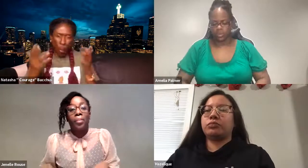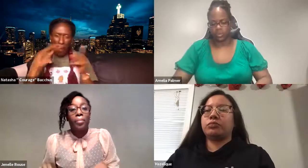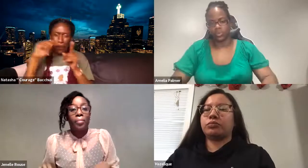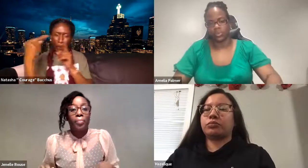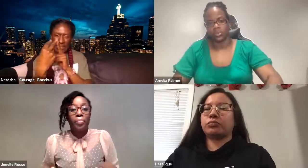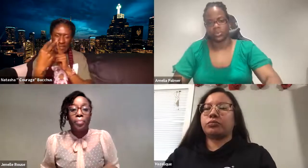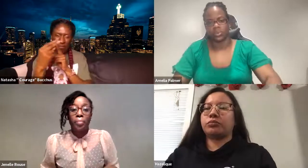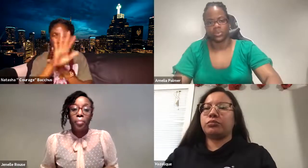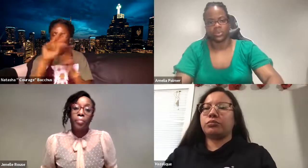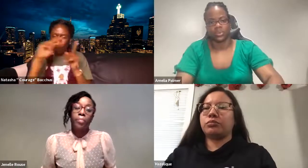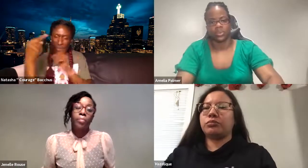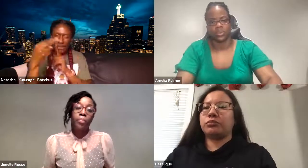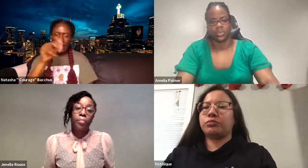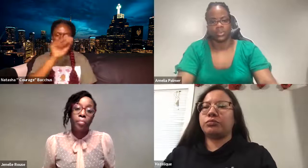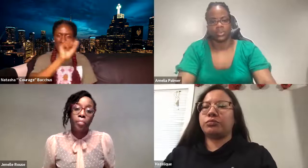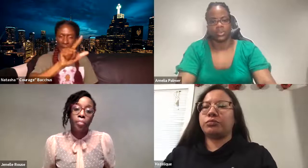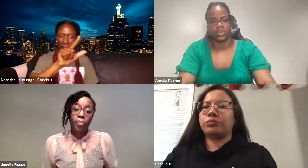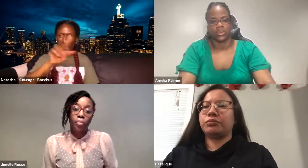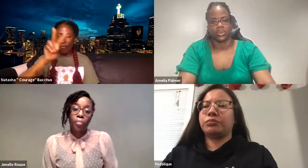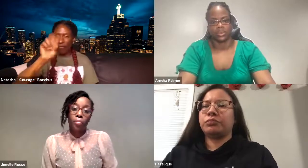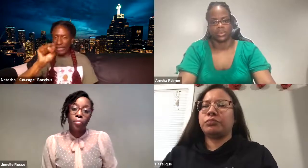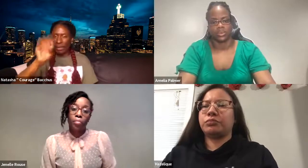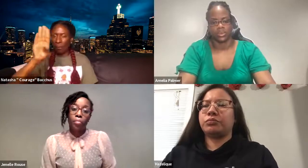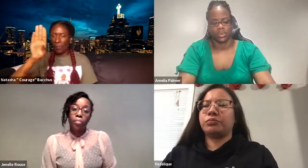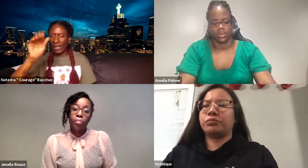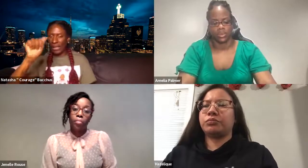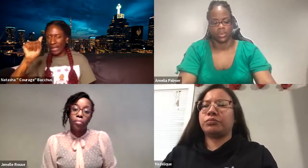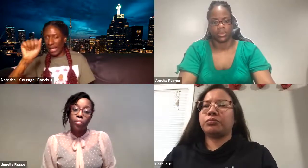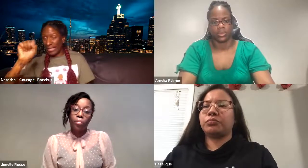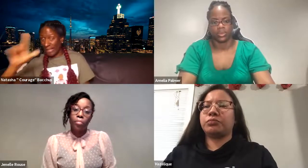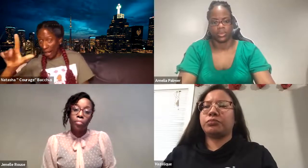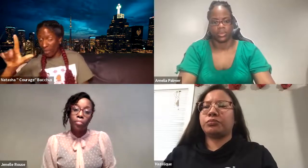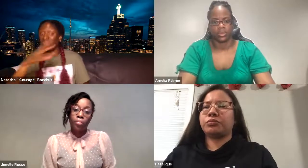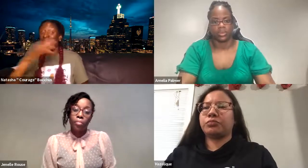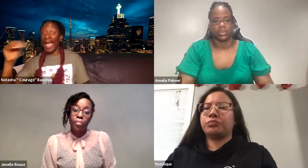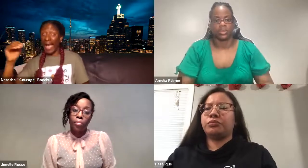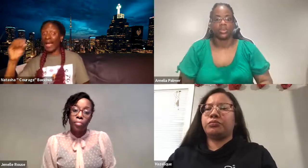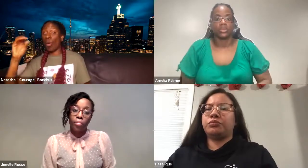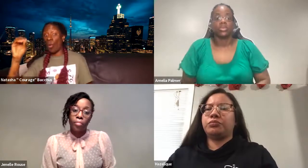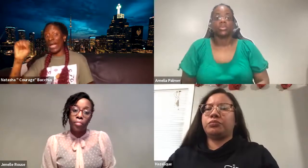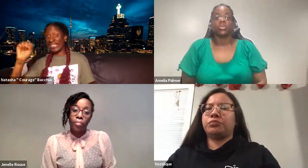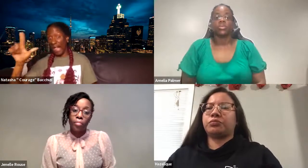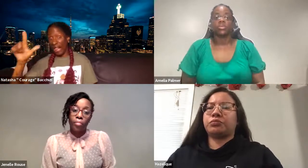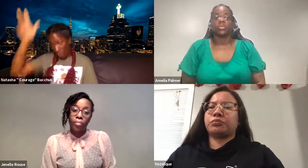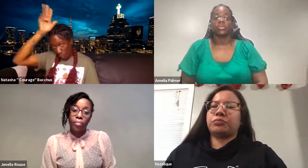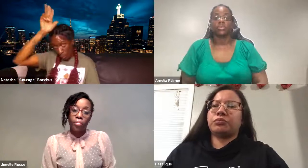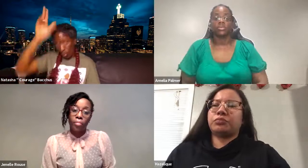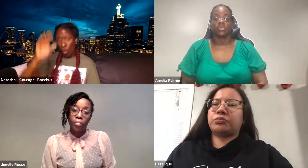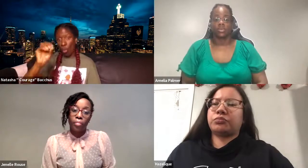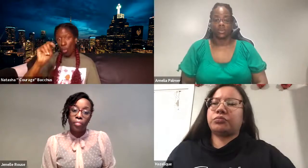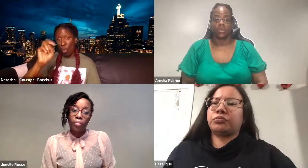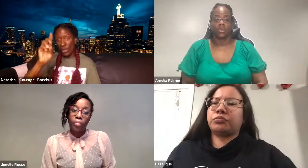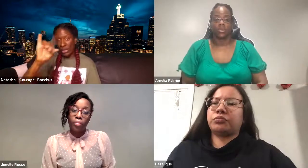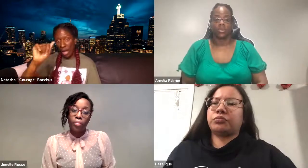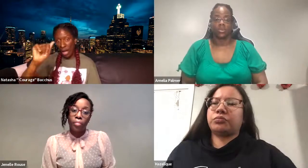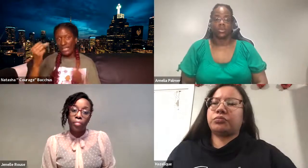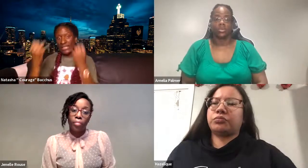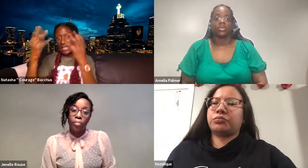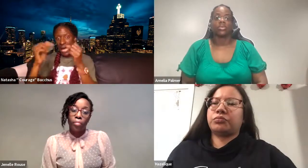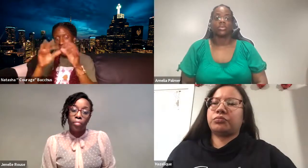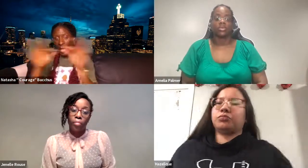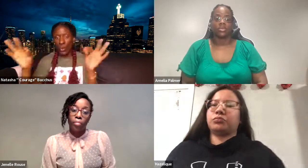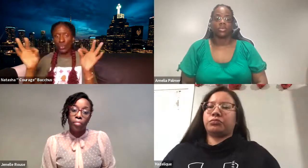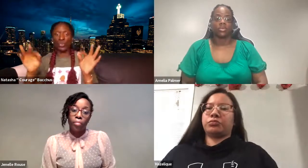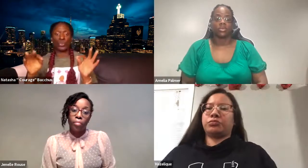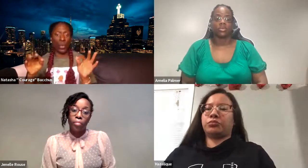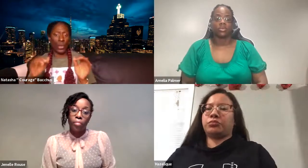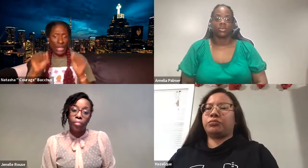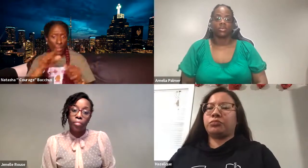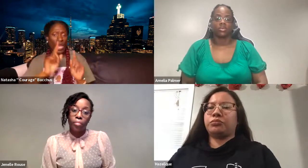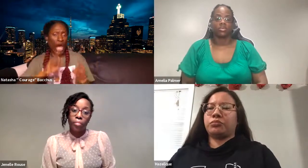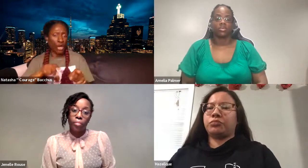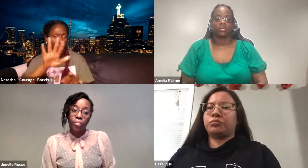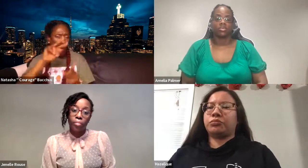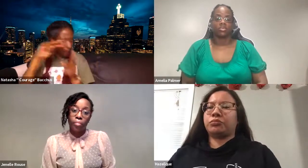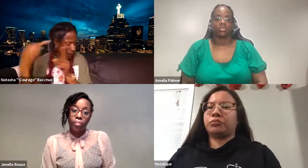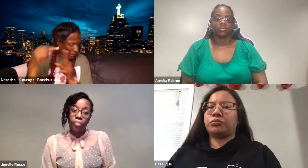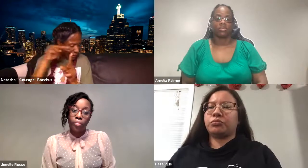and i want to know your perspective. ASL and BASL and oneida sign language OSL. so BASL is black